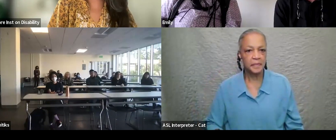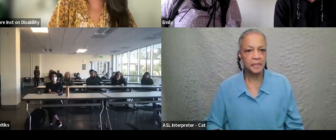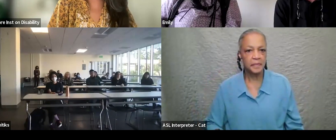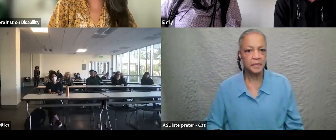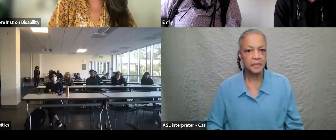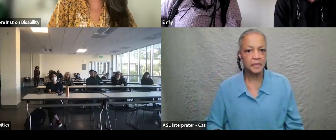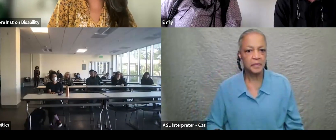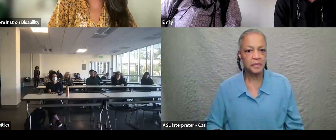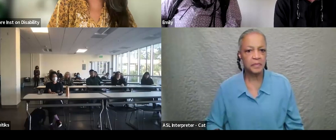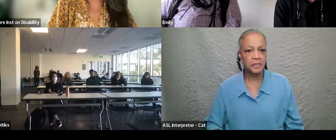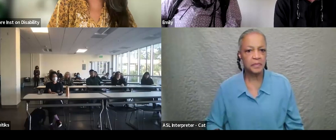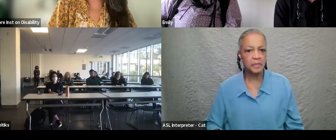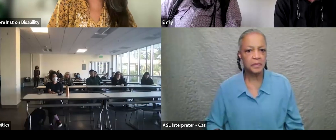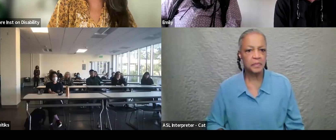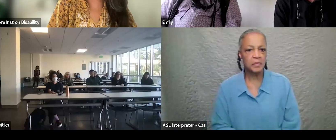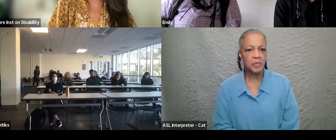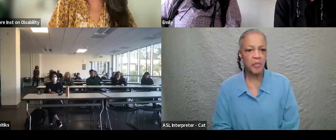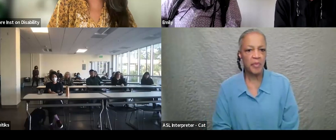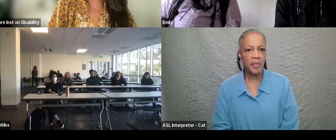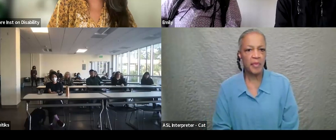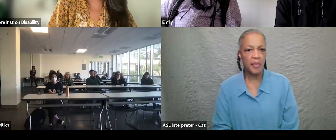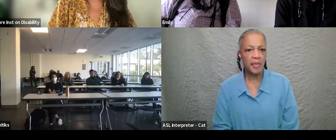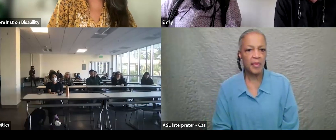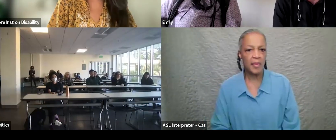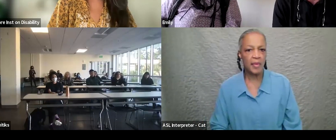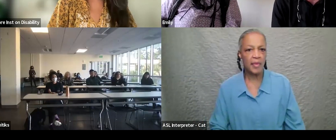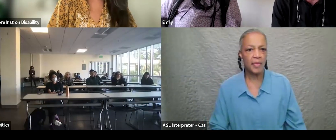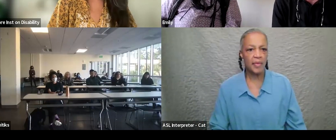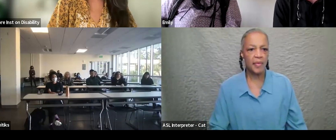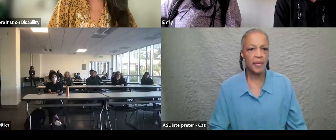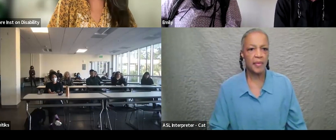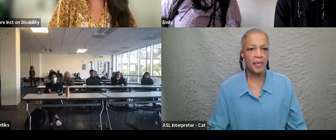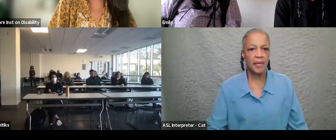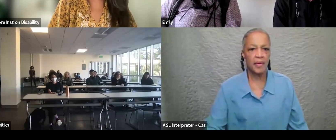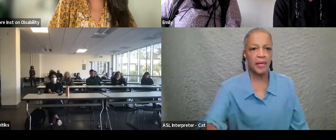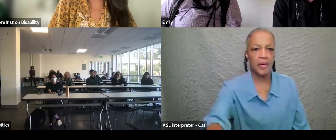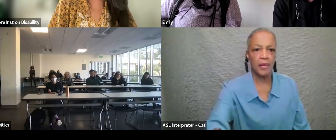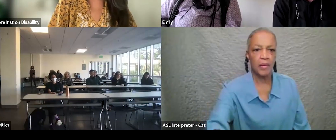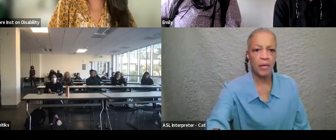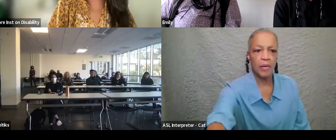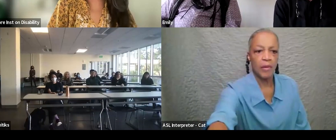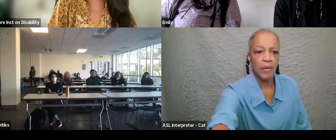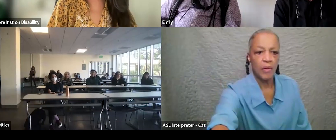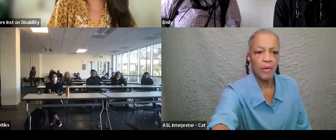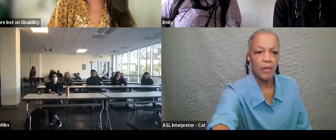The library . That's kind of ominous. Sounds like Big Brother.